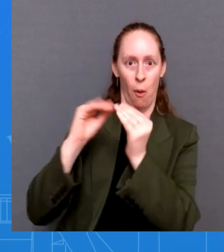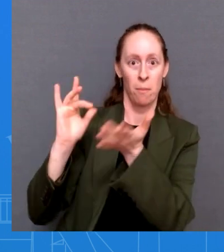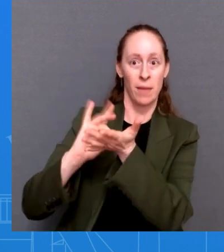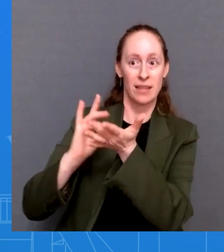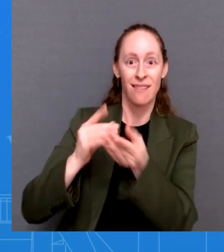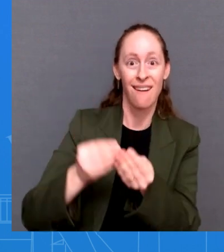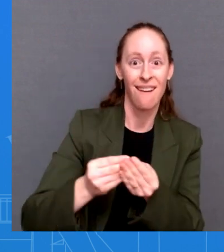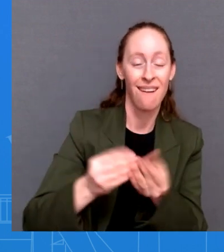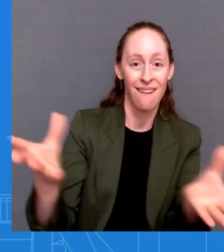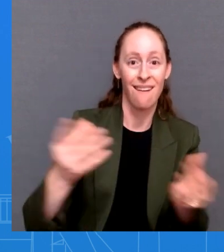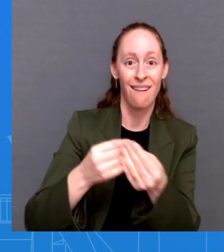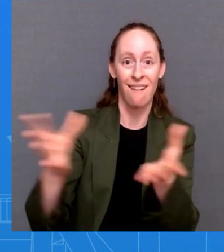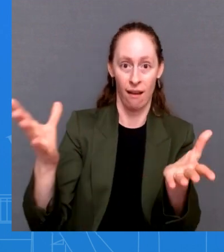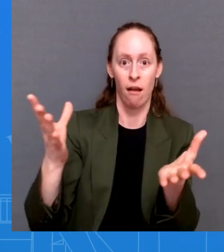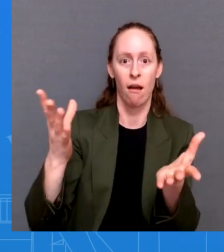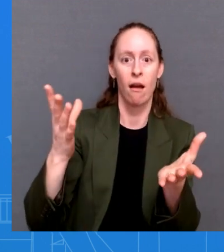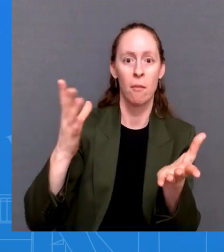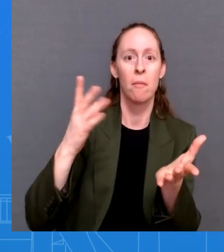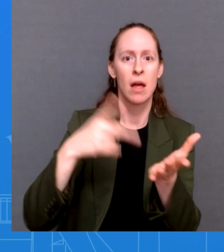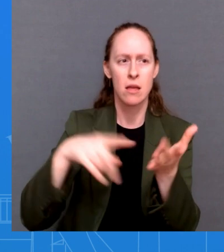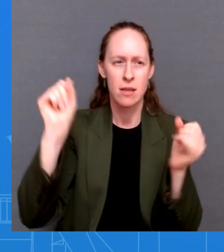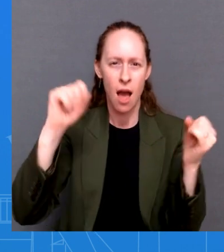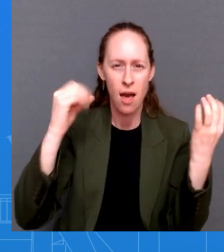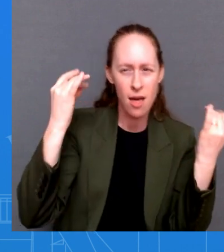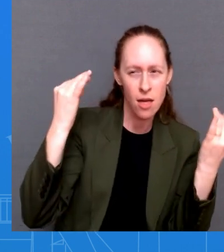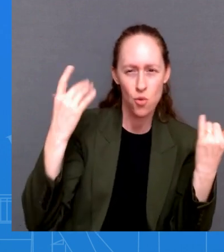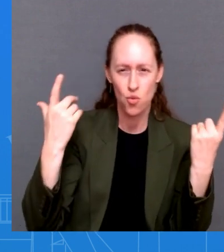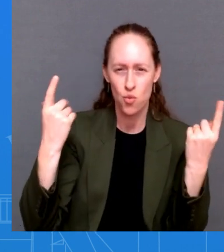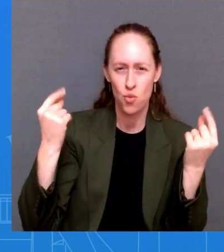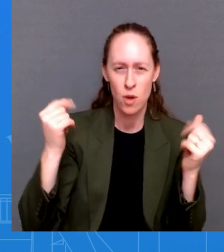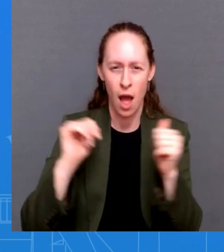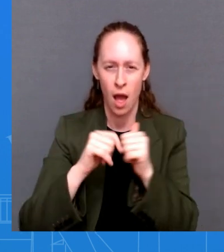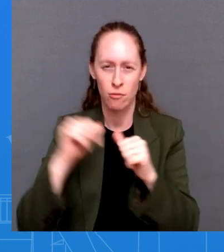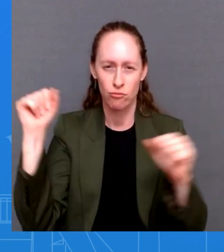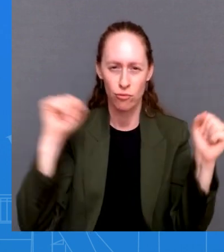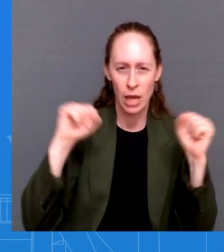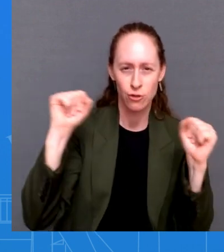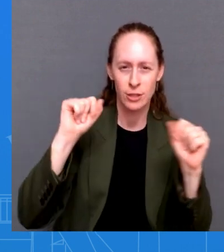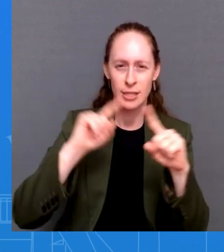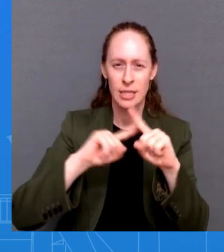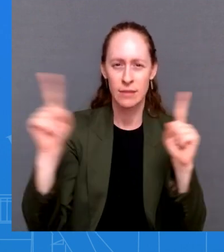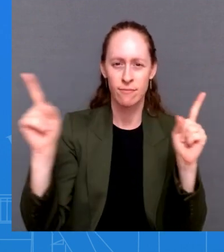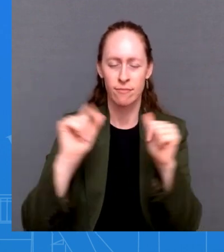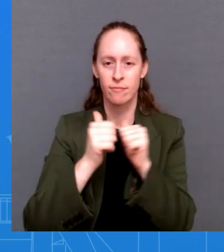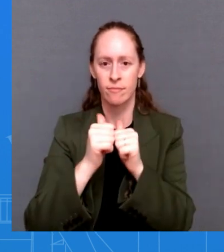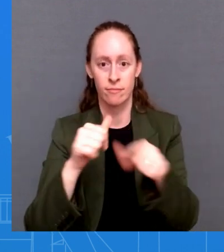as opposed to trying to have people find vaccine. And so I think that the example of the events that we were talking about are one,